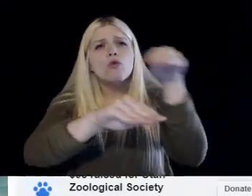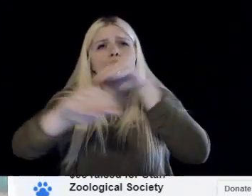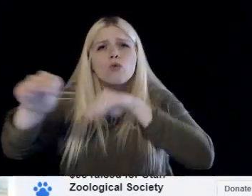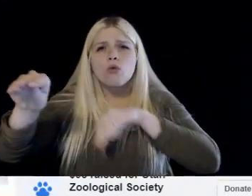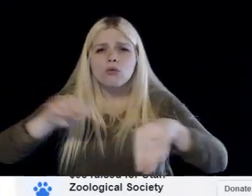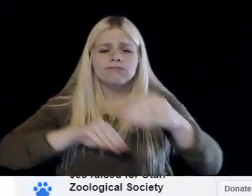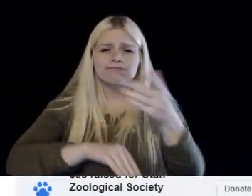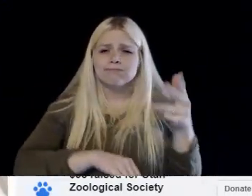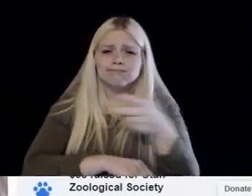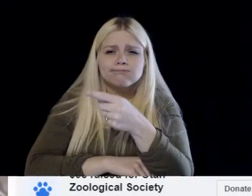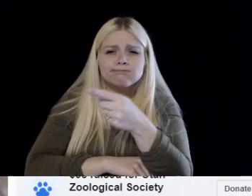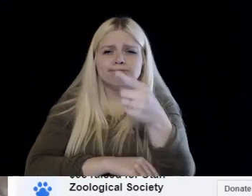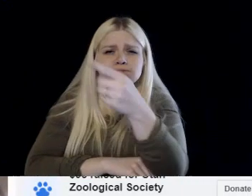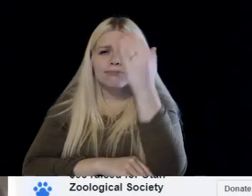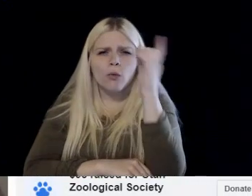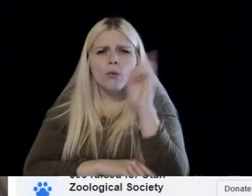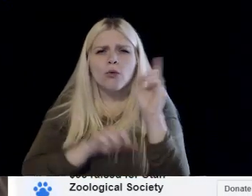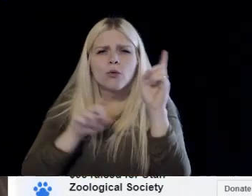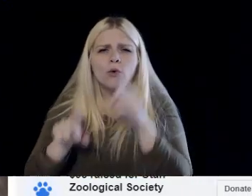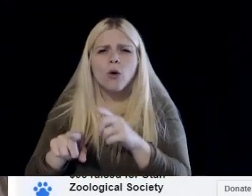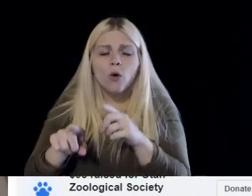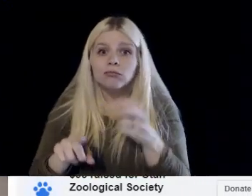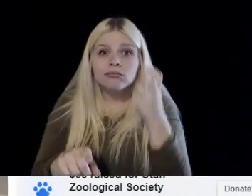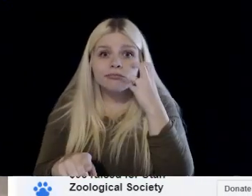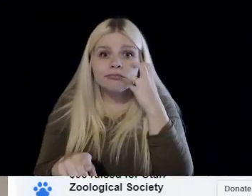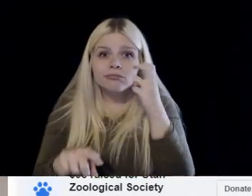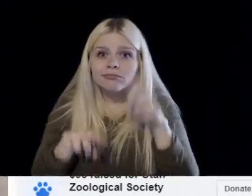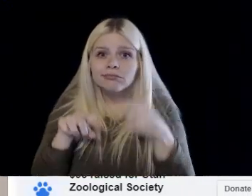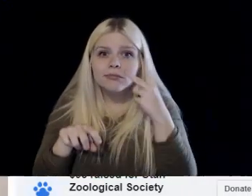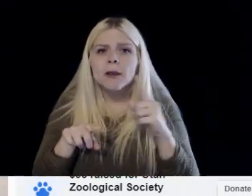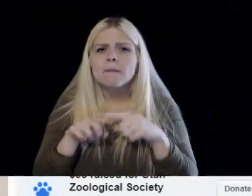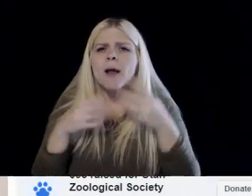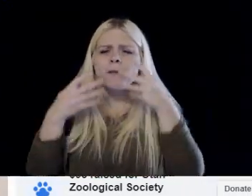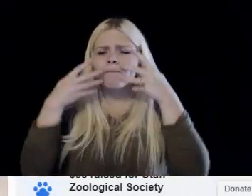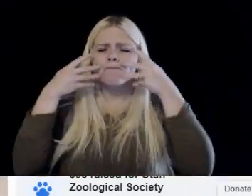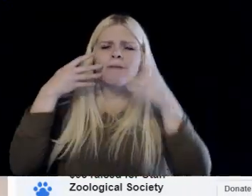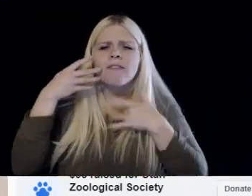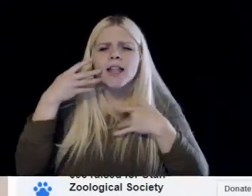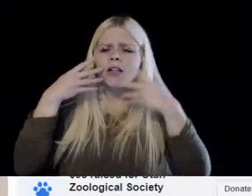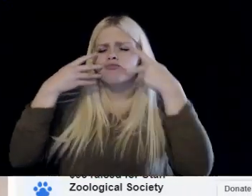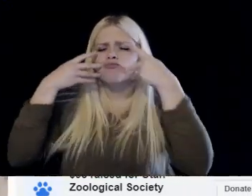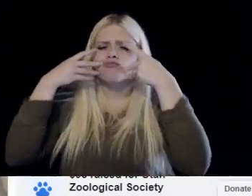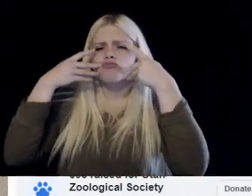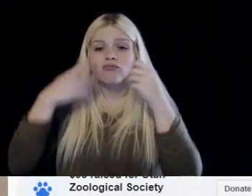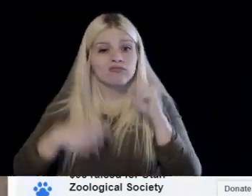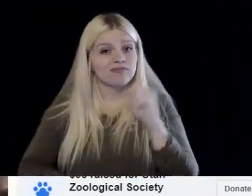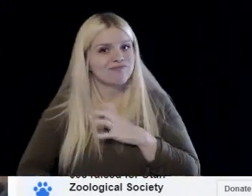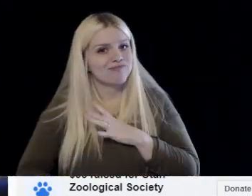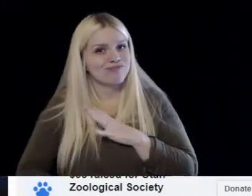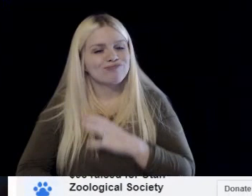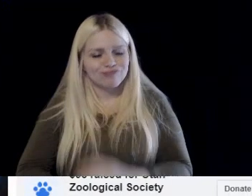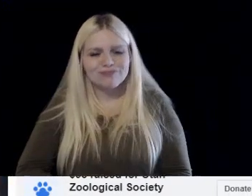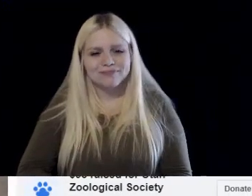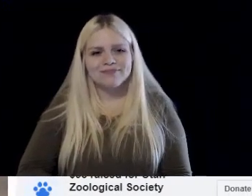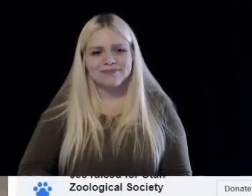pool was, and know where his food was. Yeah, we're getting some thumbs up for big guy there. Michelle: So, even Mavericks just sitting here- right now, he's